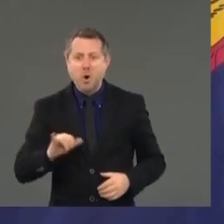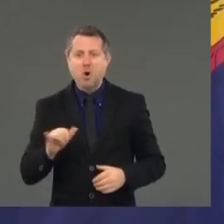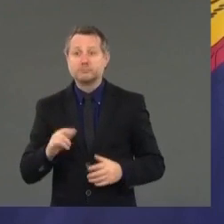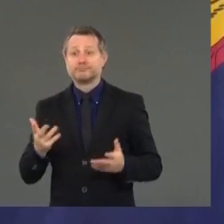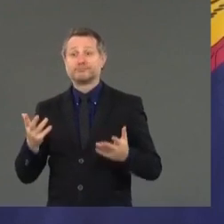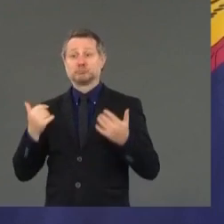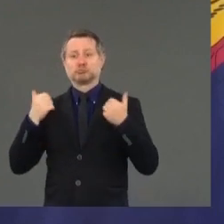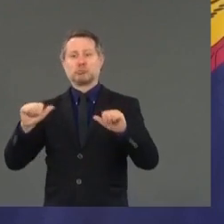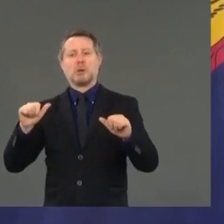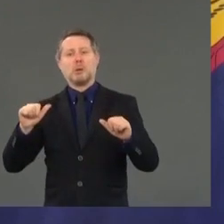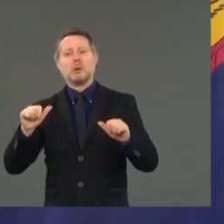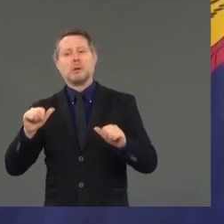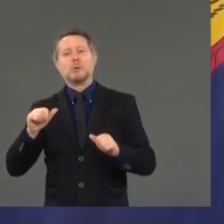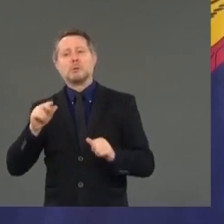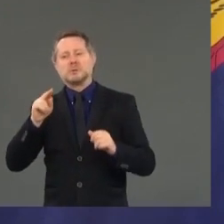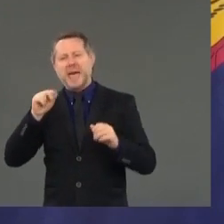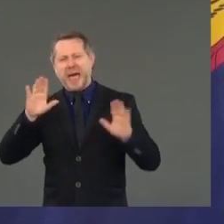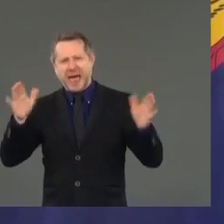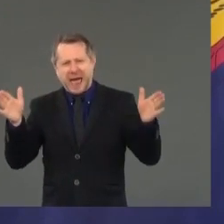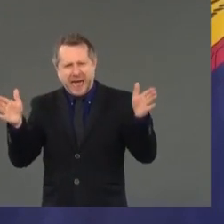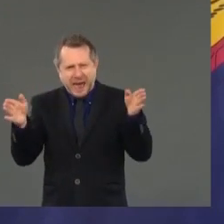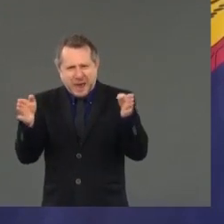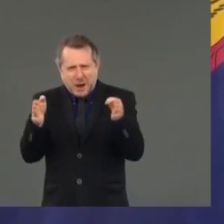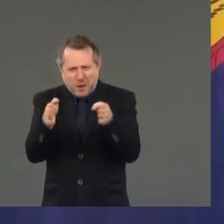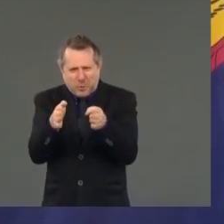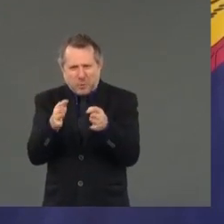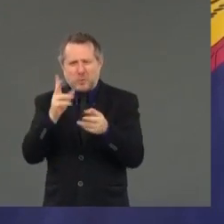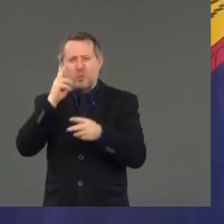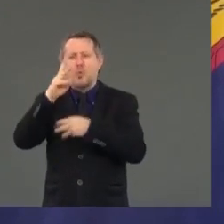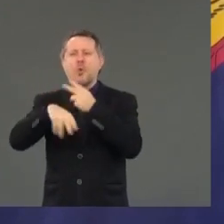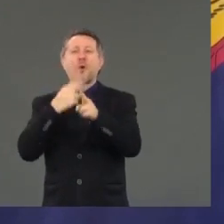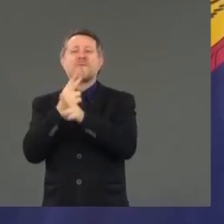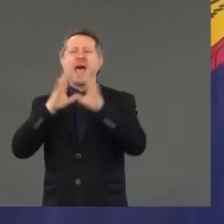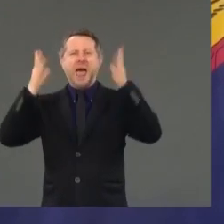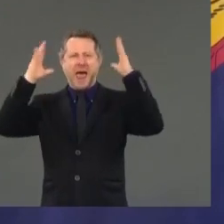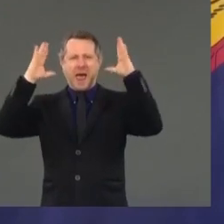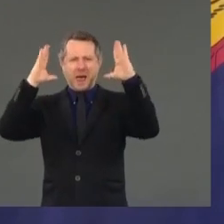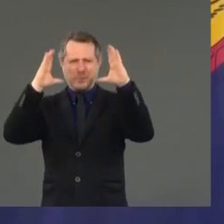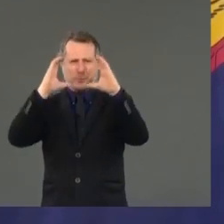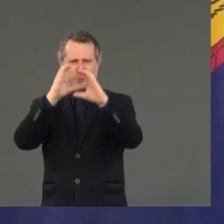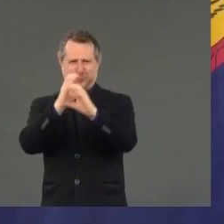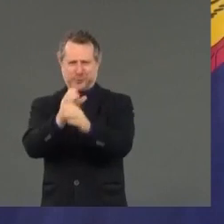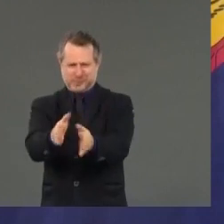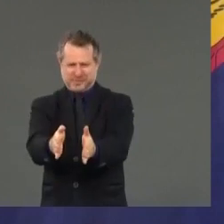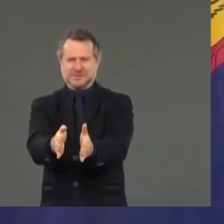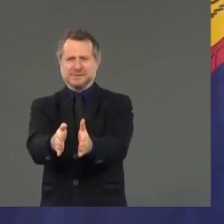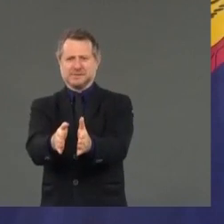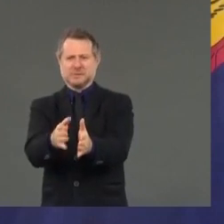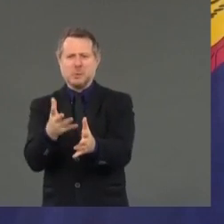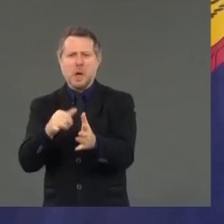SO THEY'RE TRYING TO FIND --